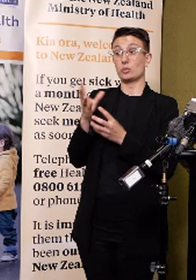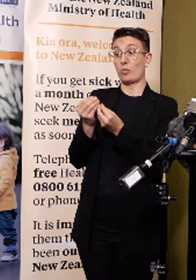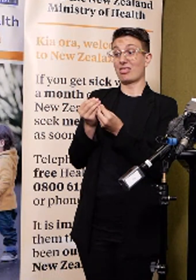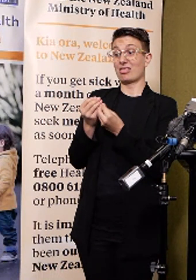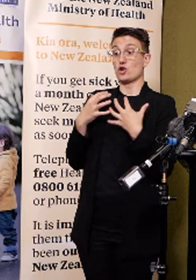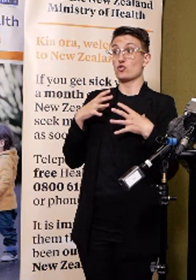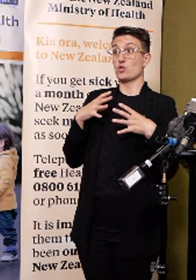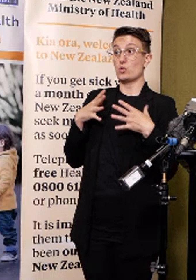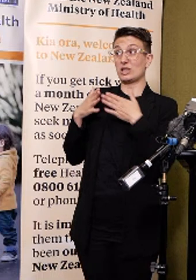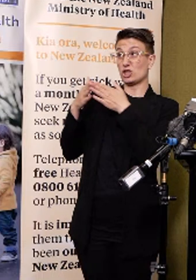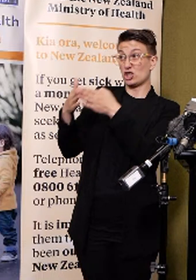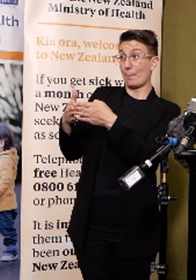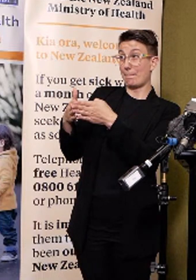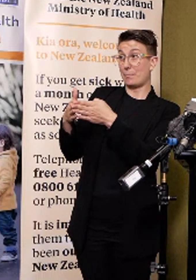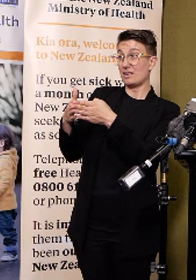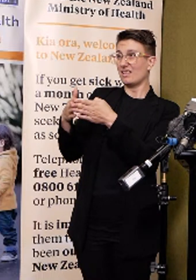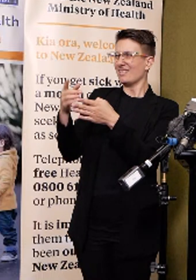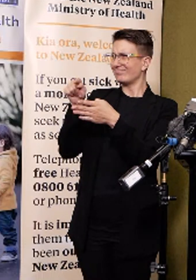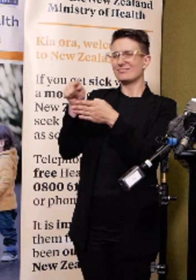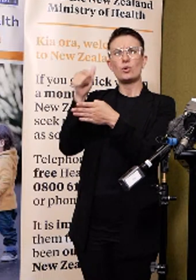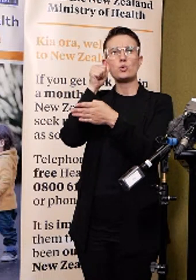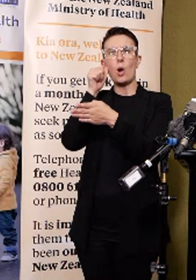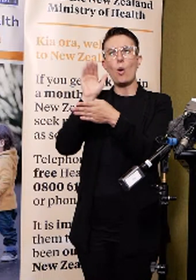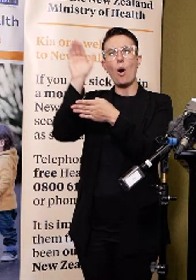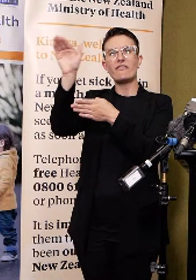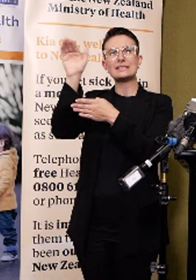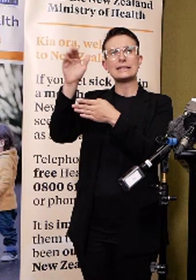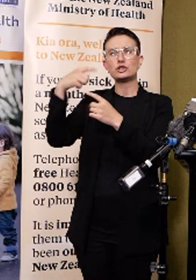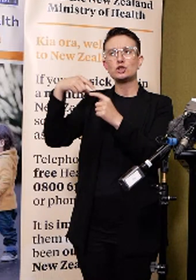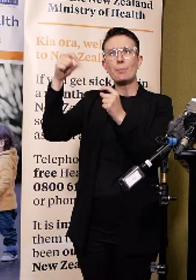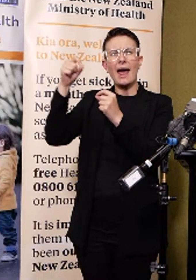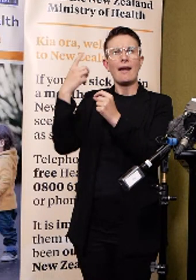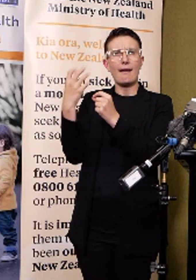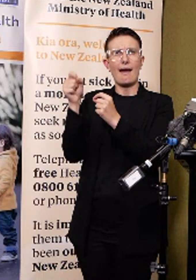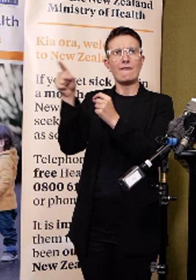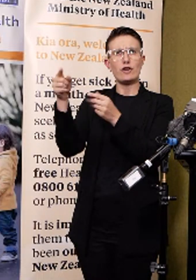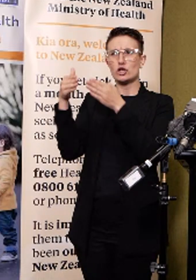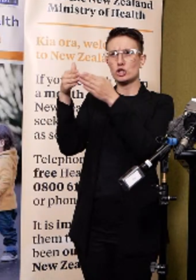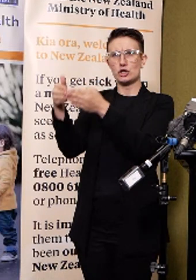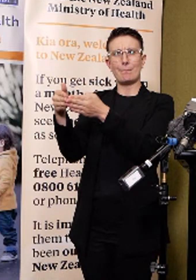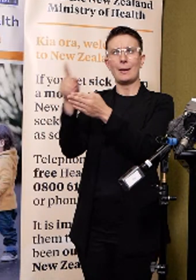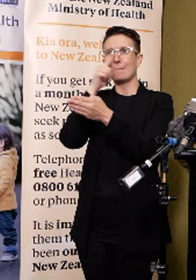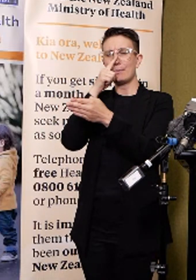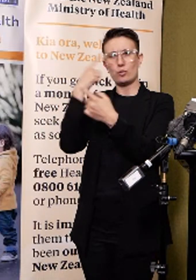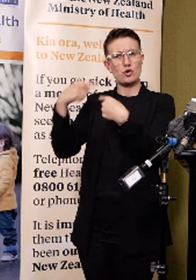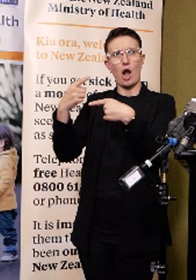in quarantine in Yokohama, Japan, there is a high level of awareness around cruise ships.